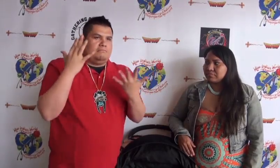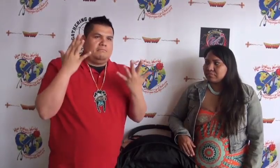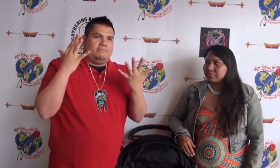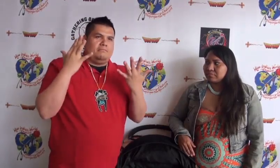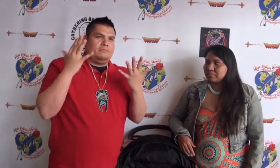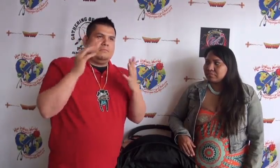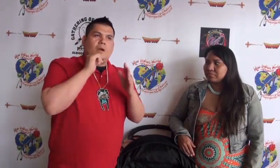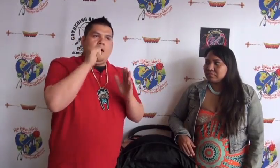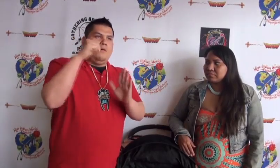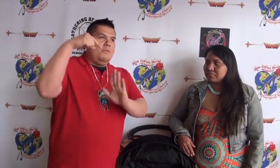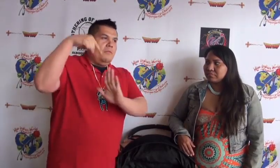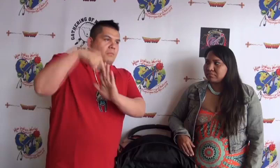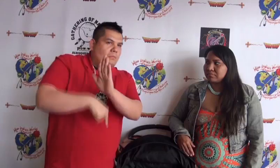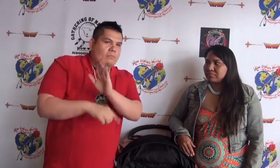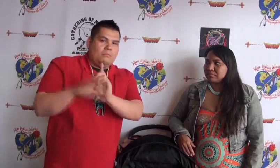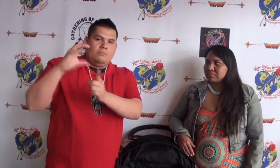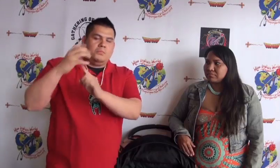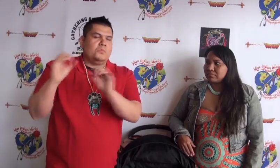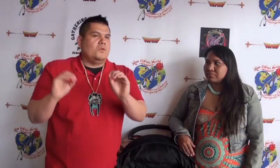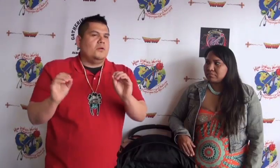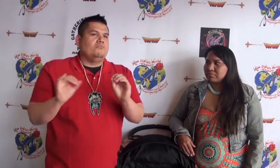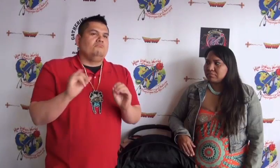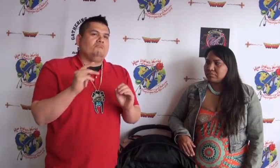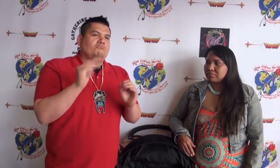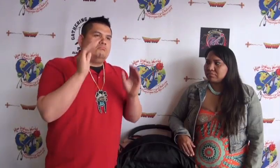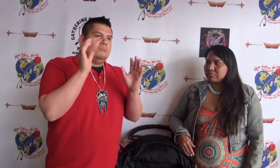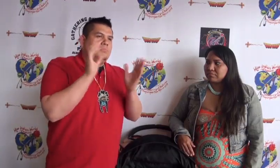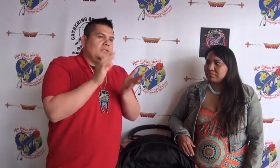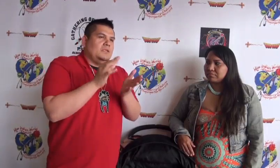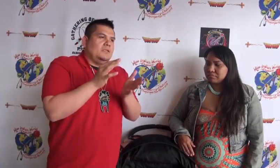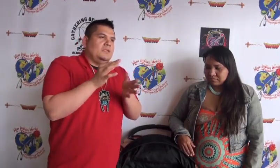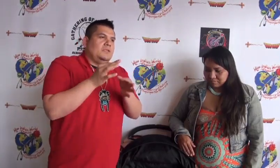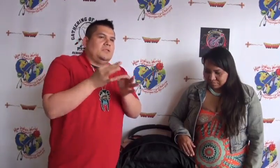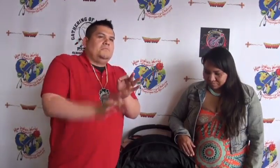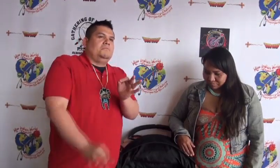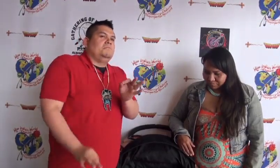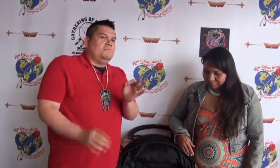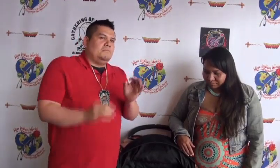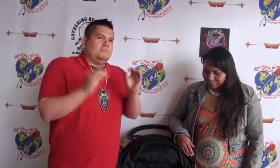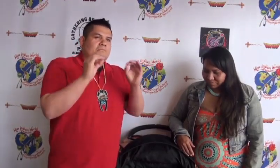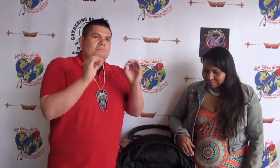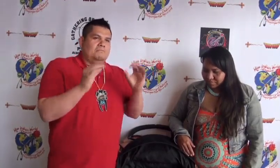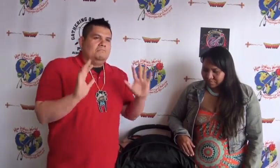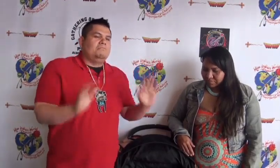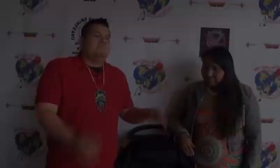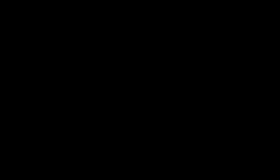There was really nothing of any depth about Native culture.